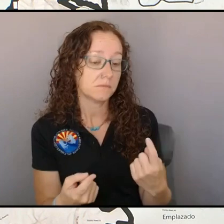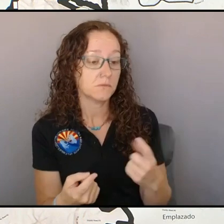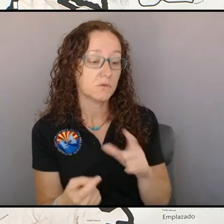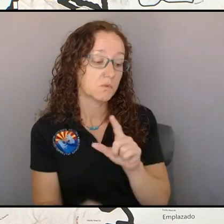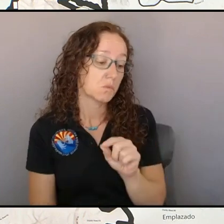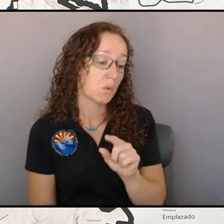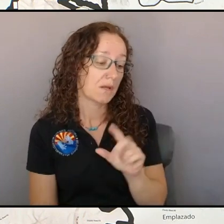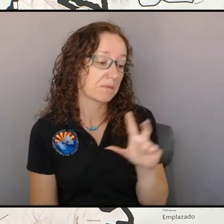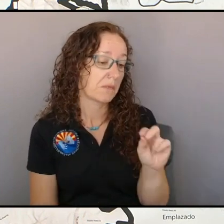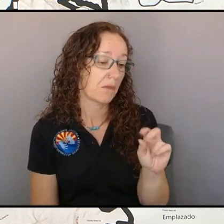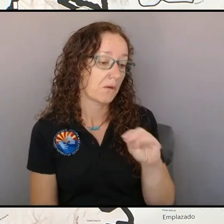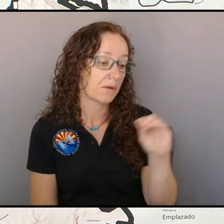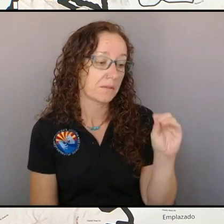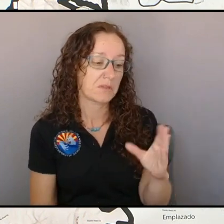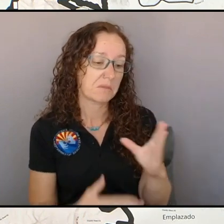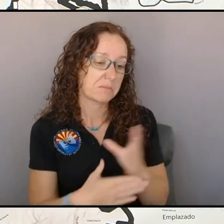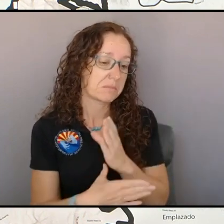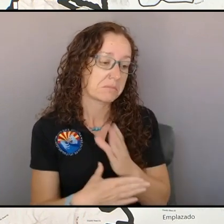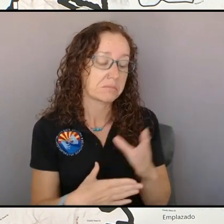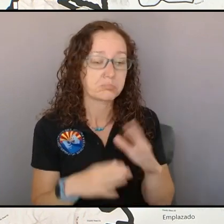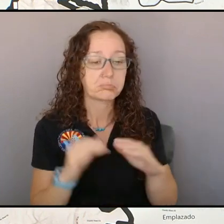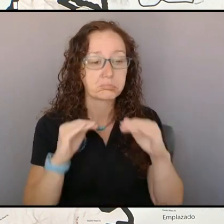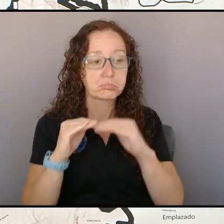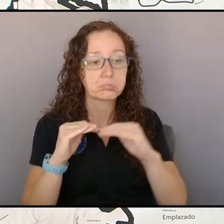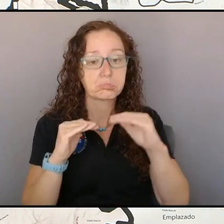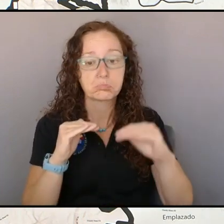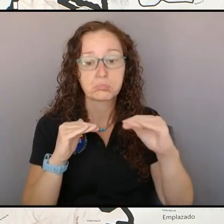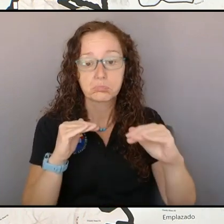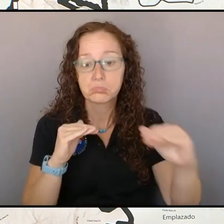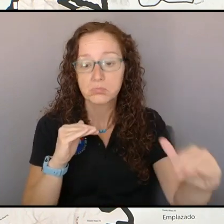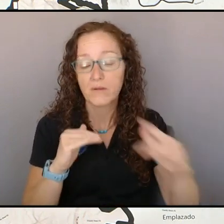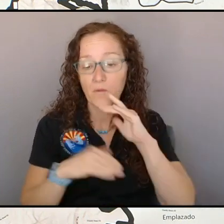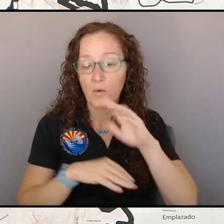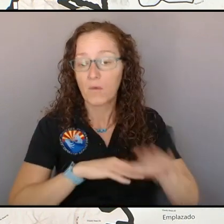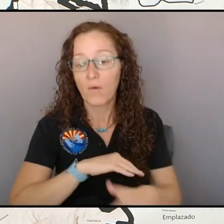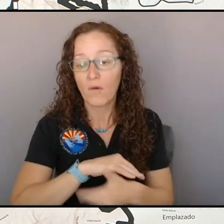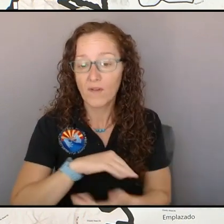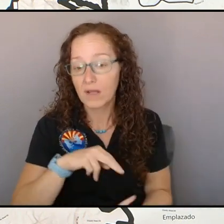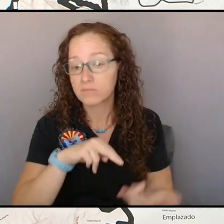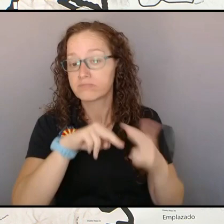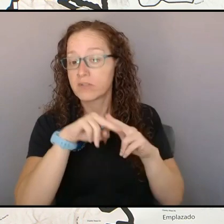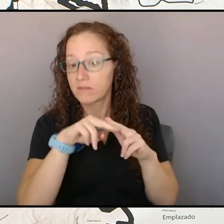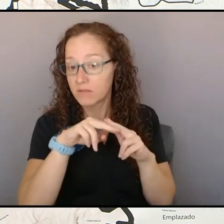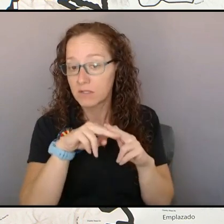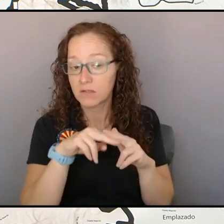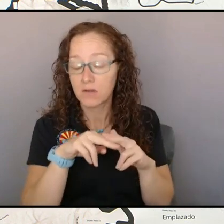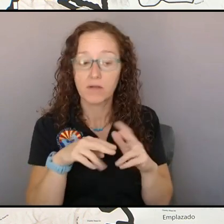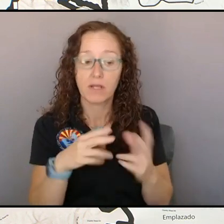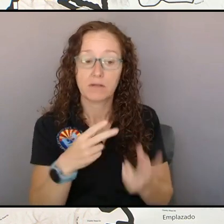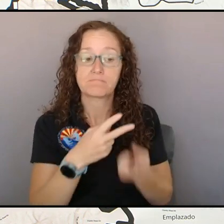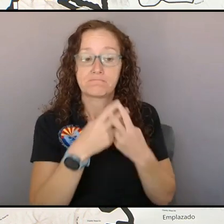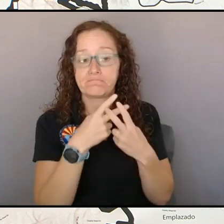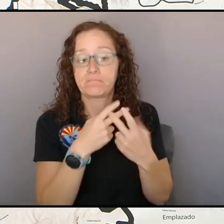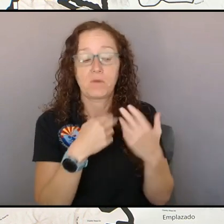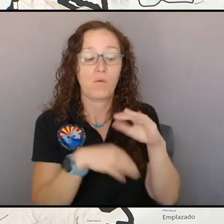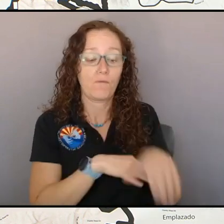of regime as far as our overnight recovery or the moisture replenishment that we would see at night. That's in